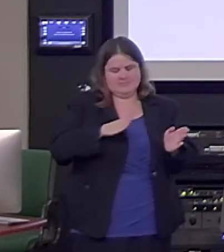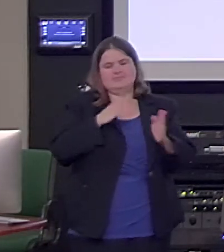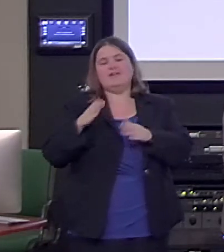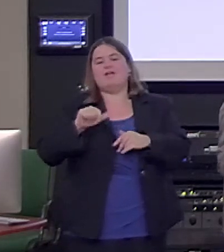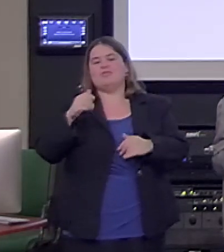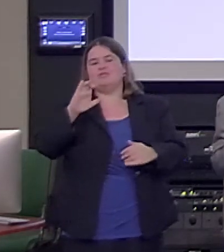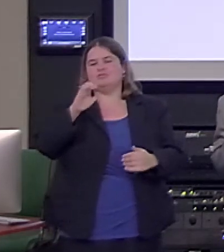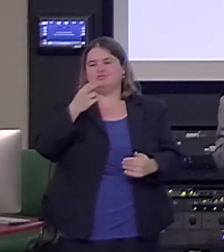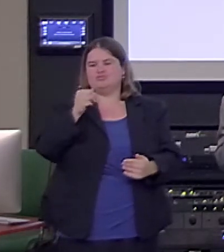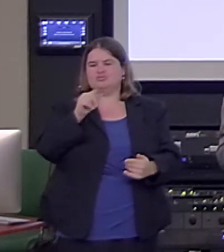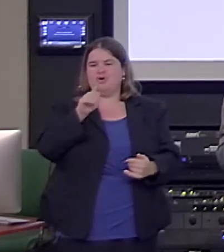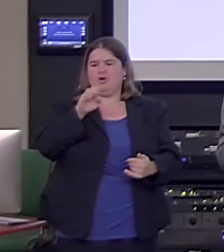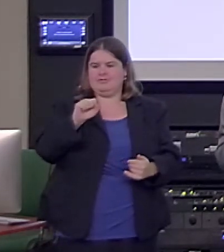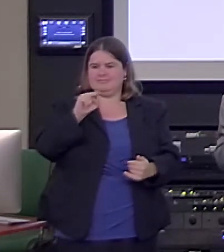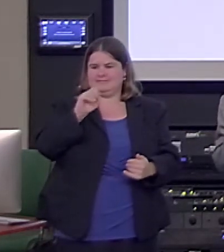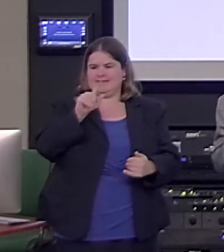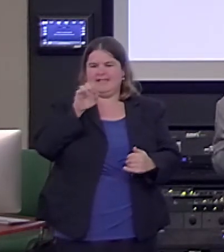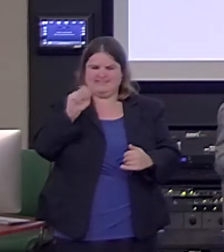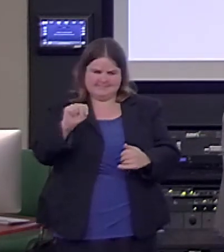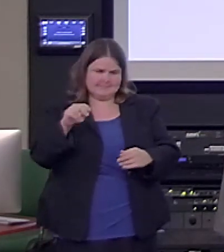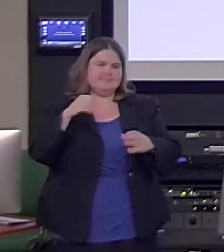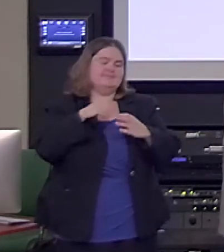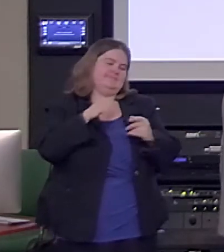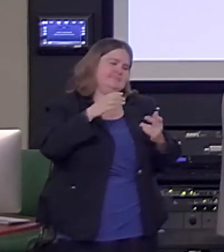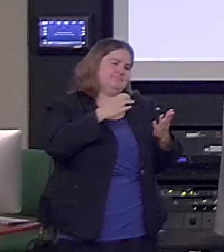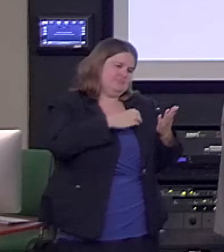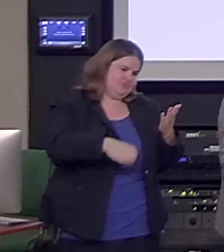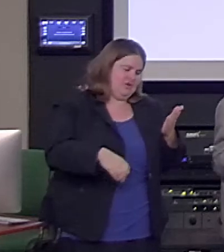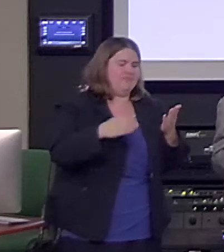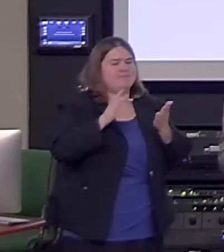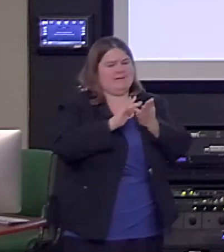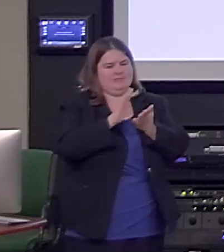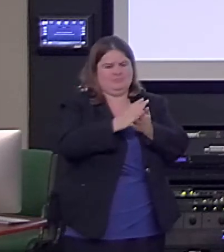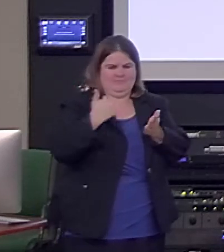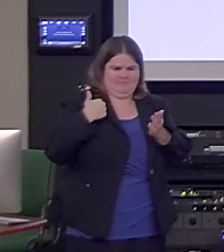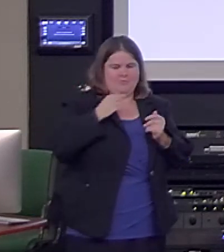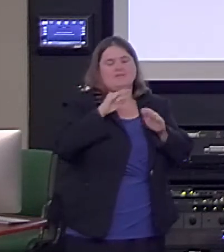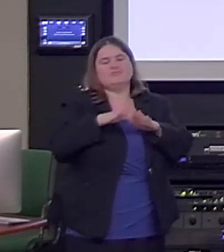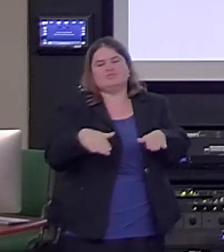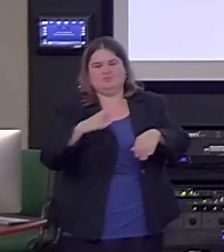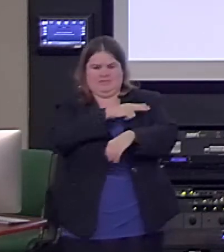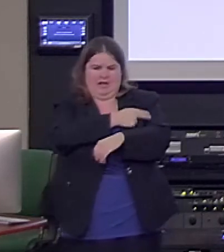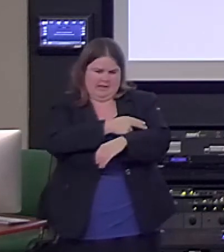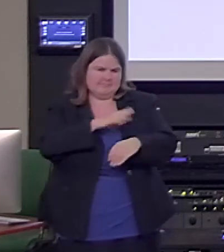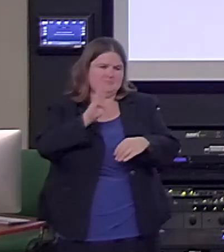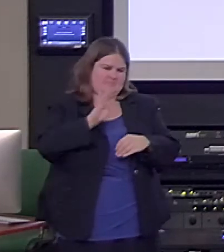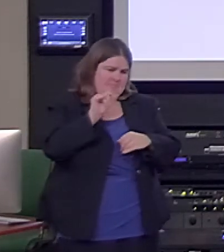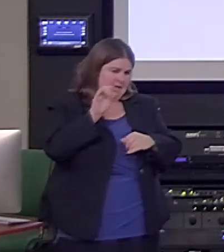who is at Harvard Medical School and Children's Hospital Boston. We were supported in the initial part of